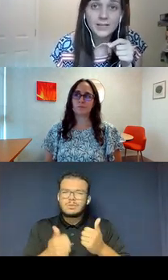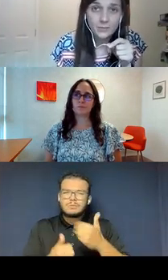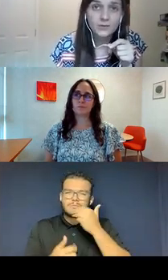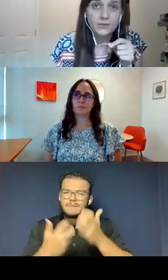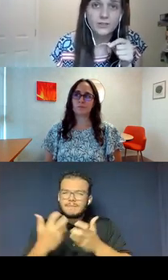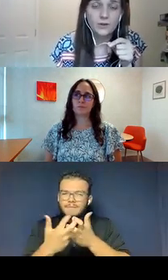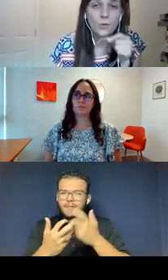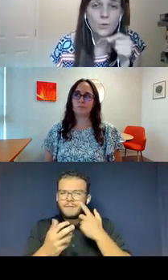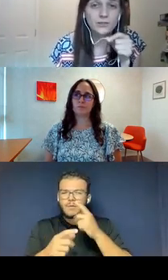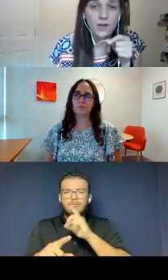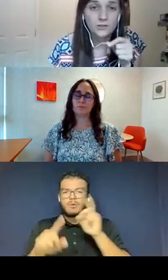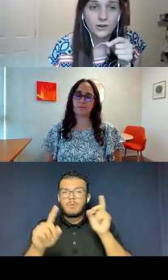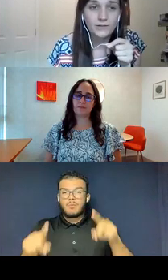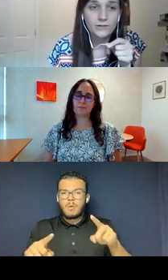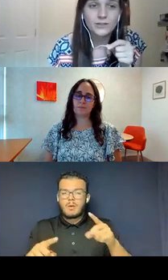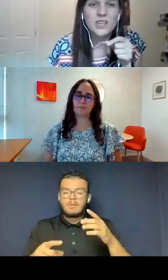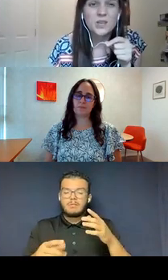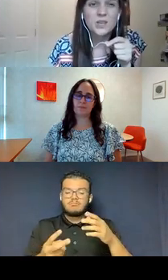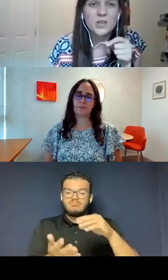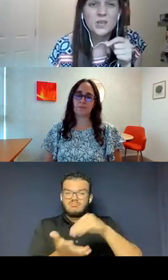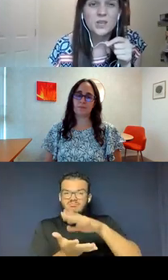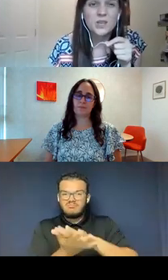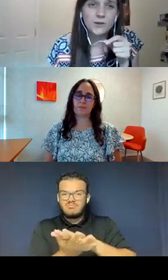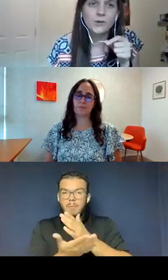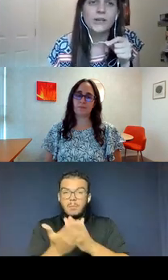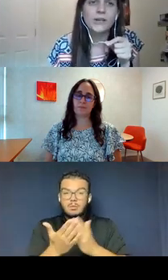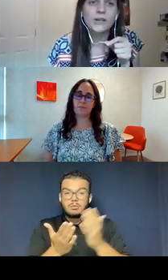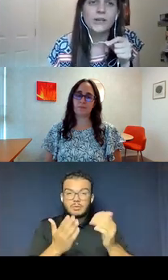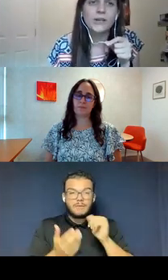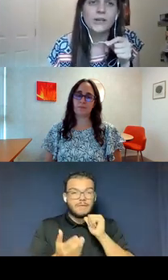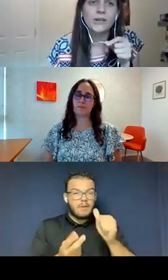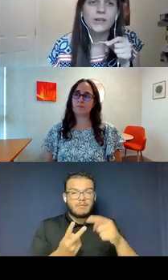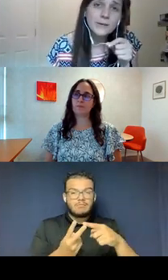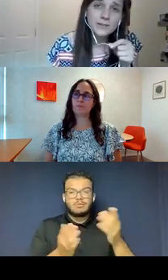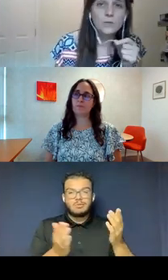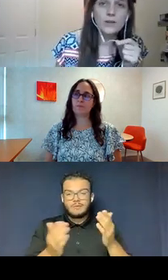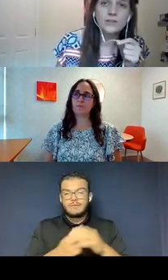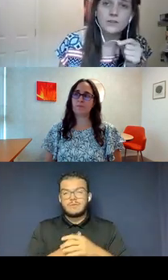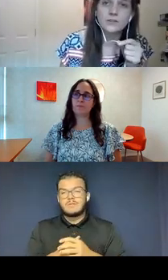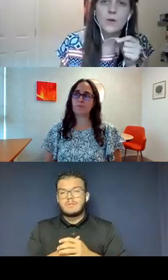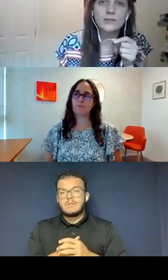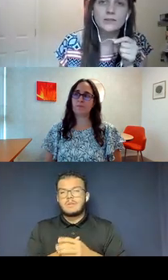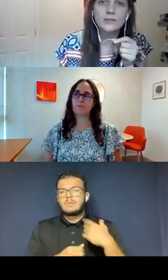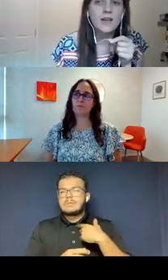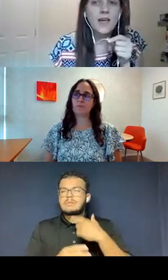as partially served or as not served. So they use that other category to describe a situation to us.